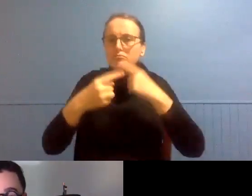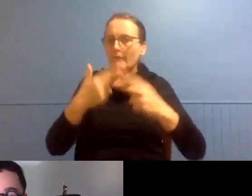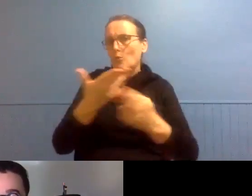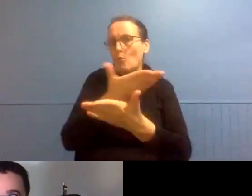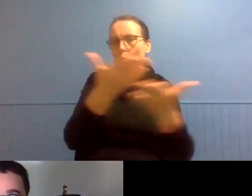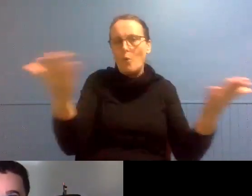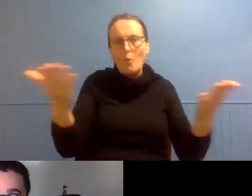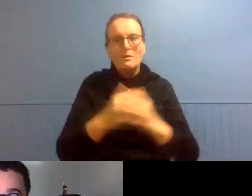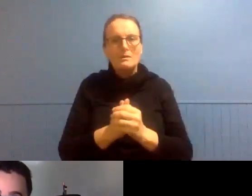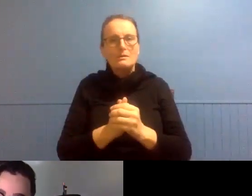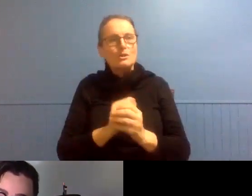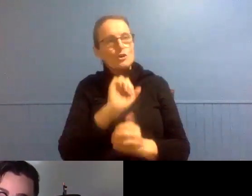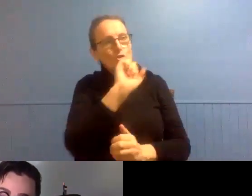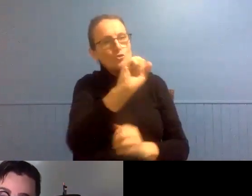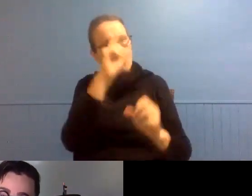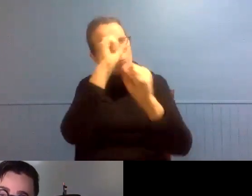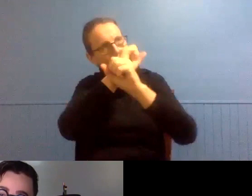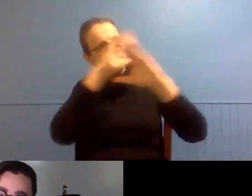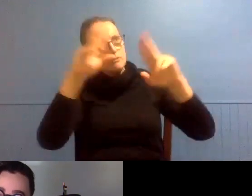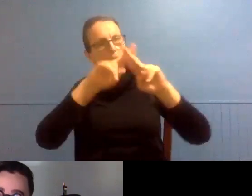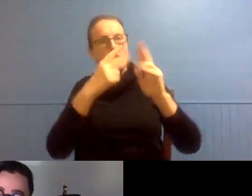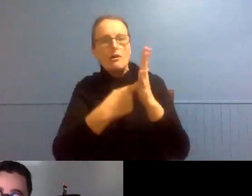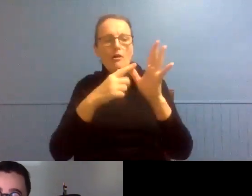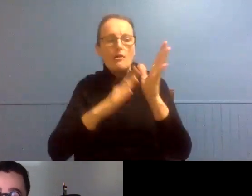framework that you have been developed and the foundations of how